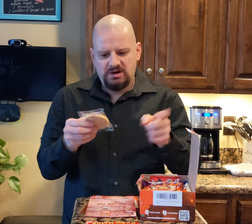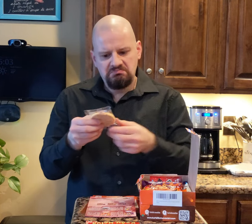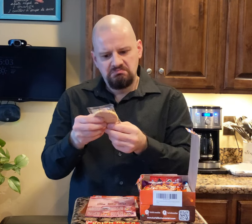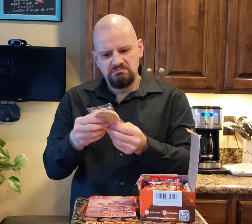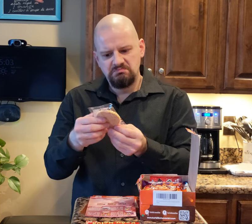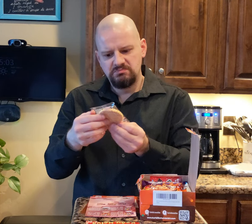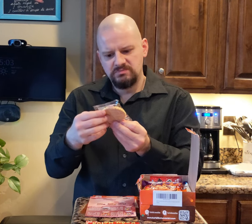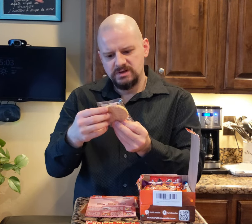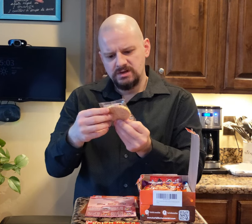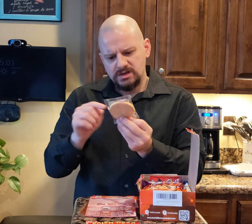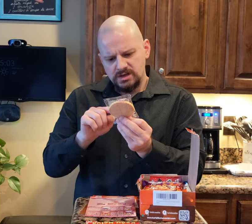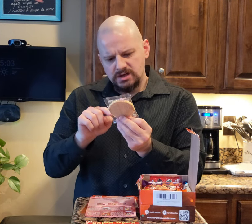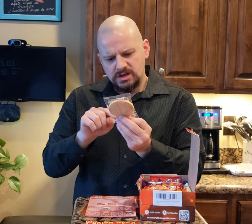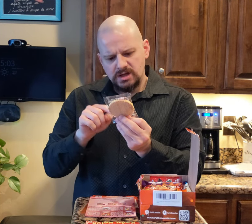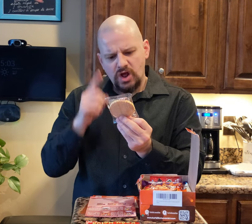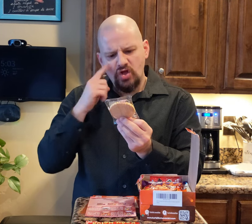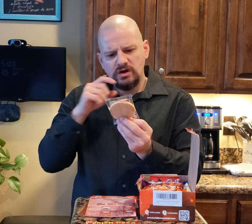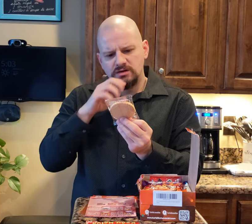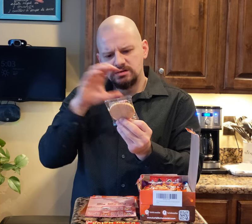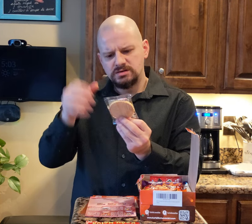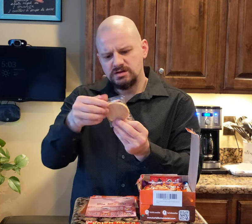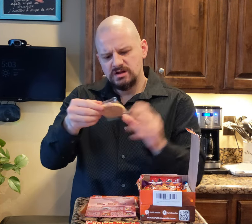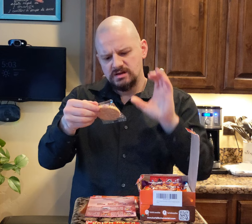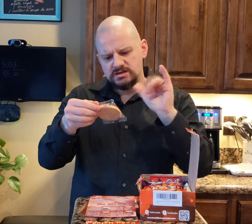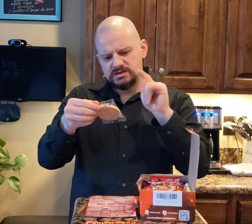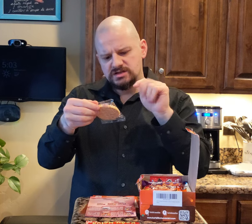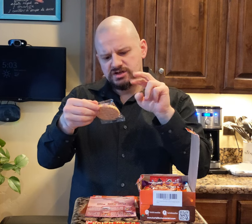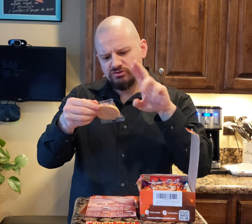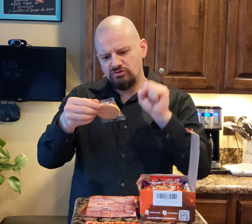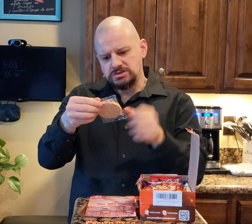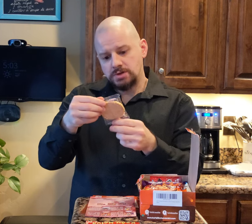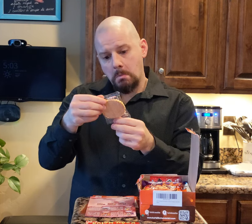but I can figure that it's citrus.